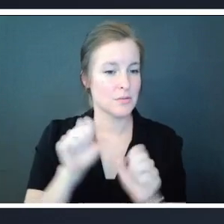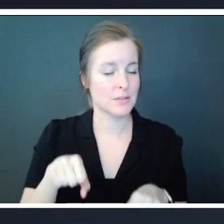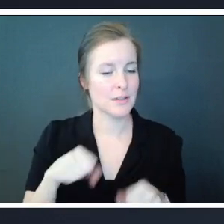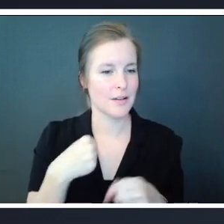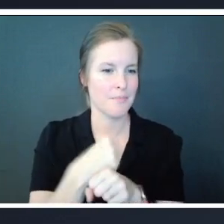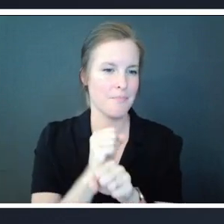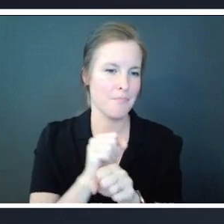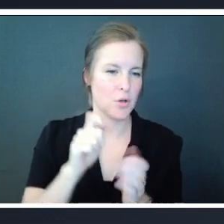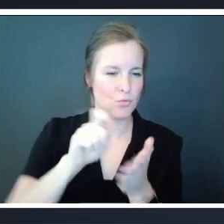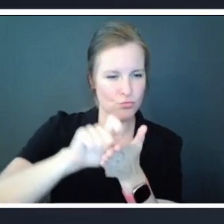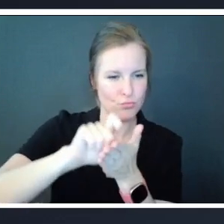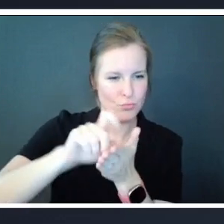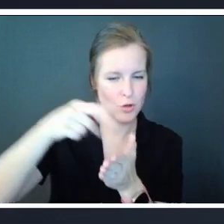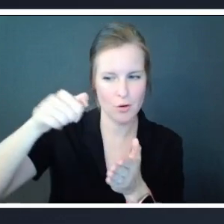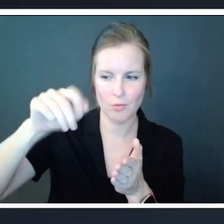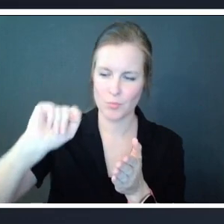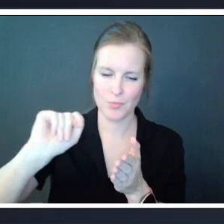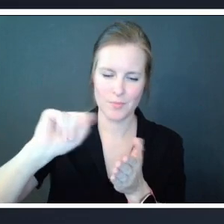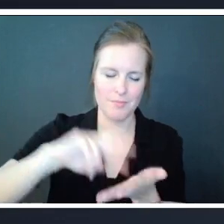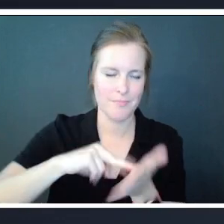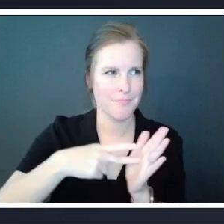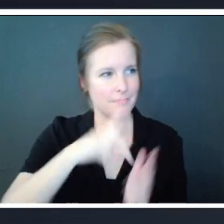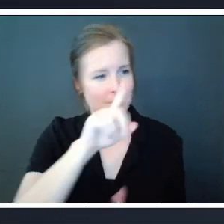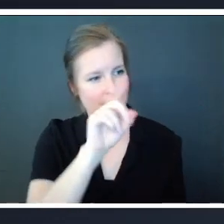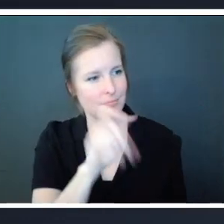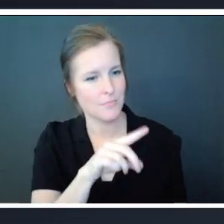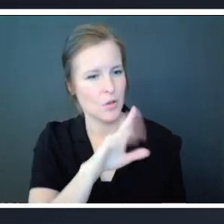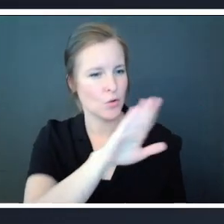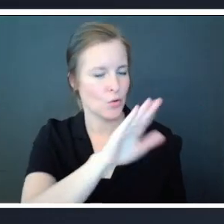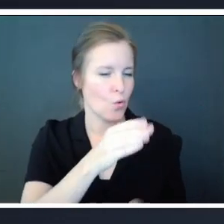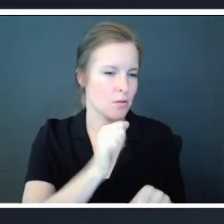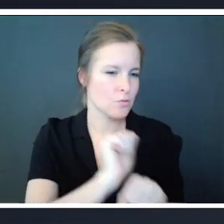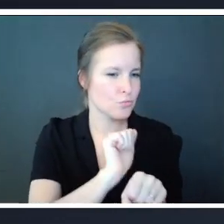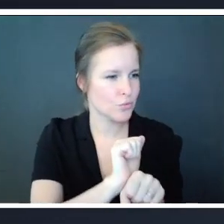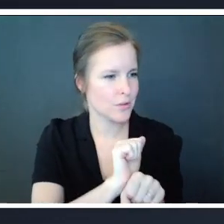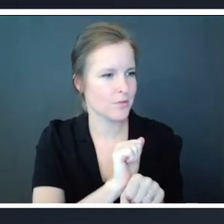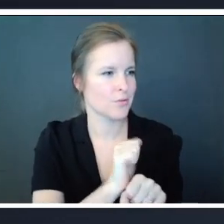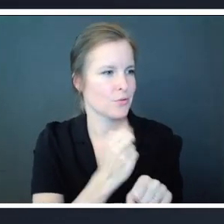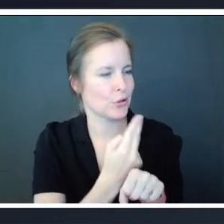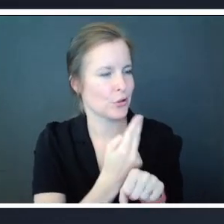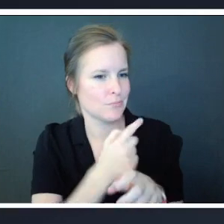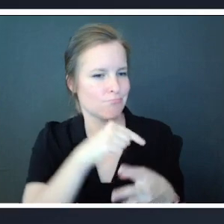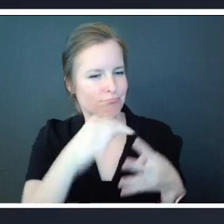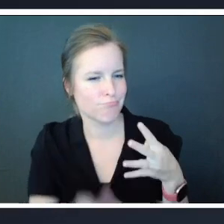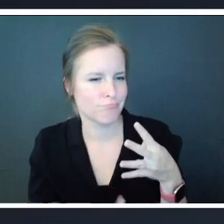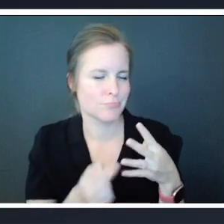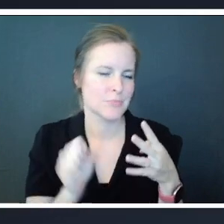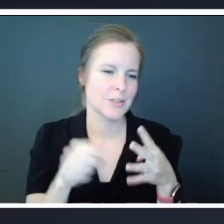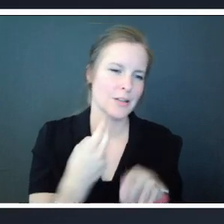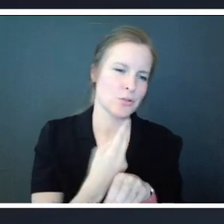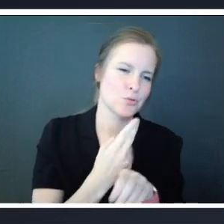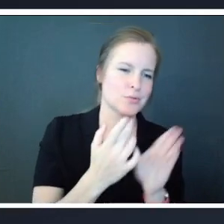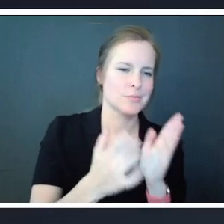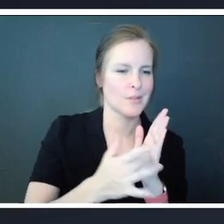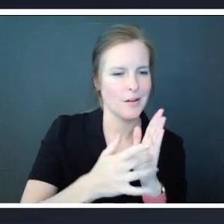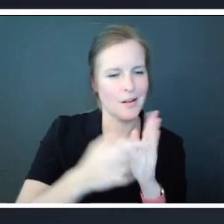use any of the topics at school, math, writing, art, technology, history. You can bring in some